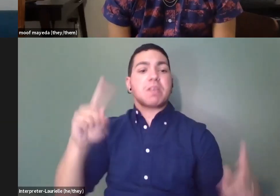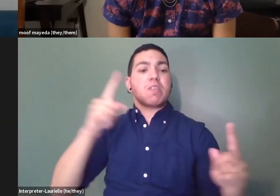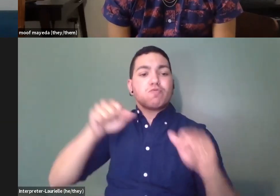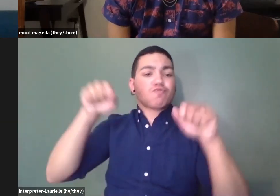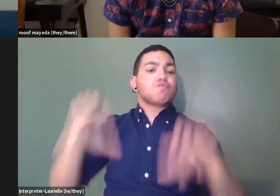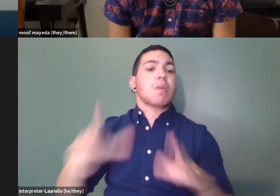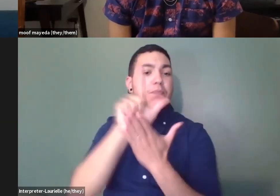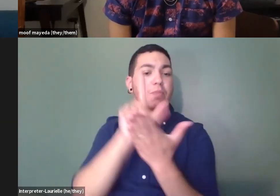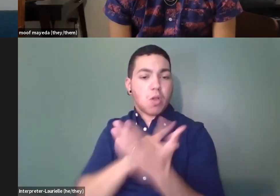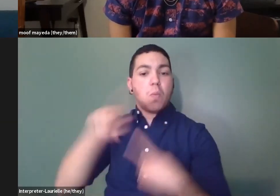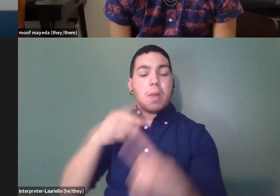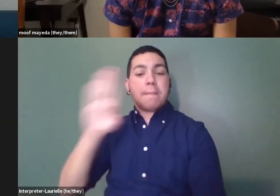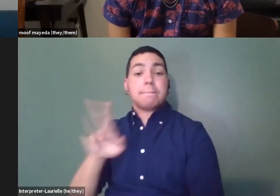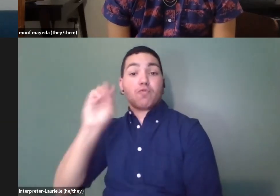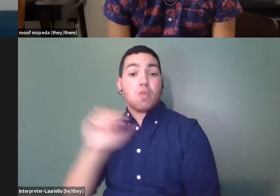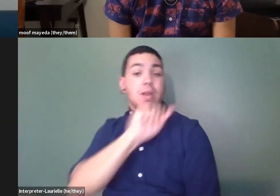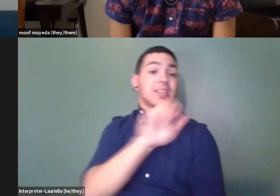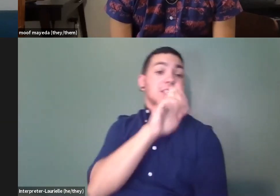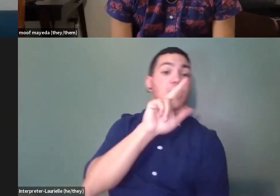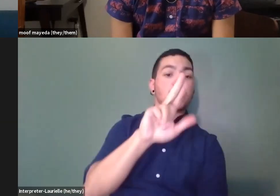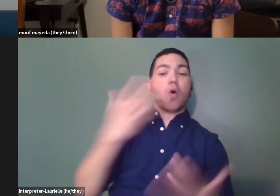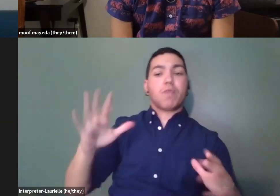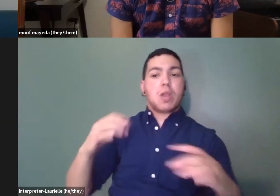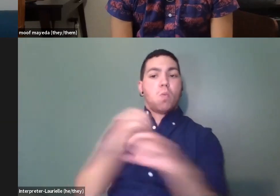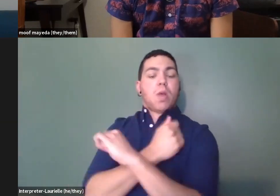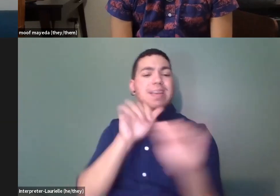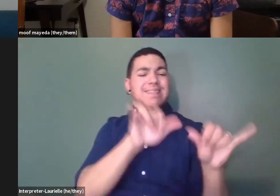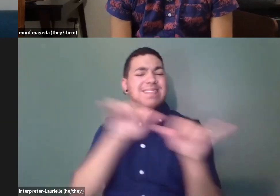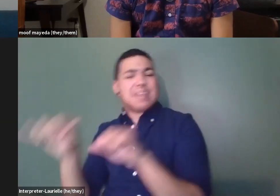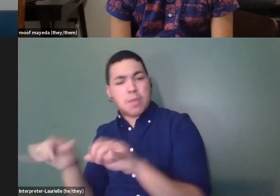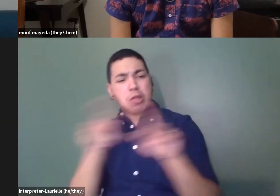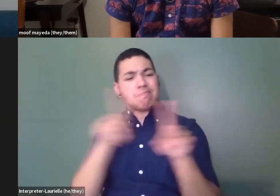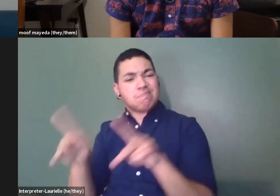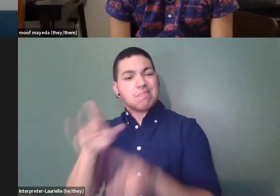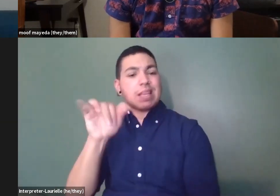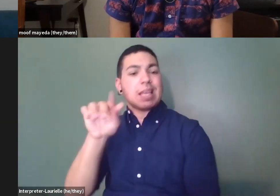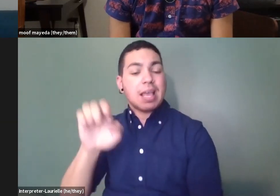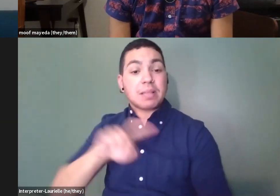Are you connected there? Okay.